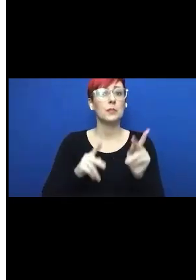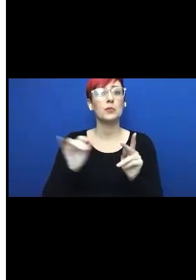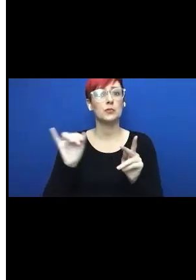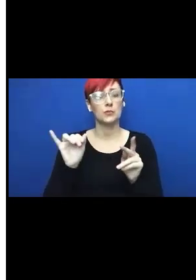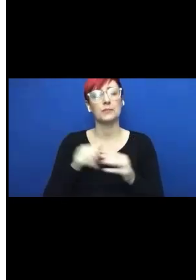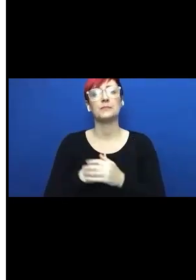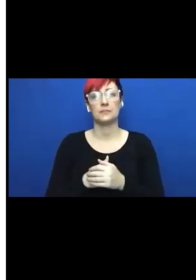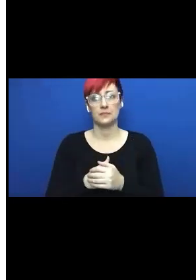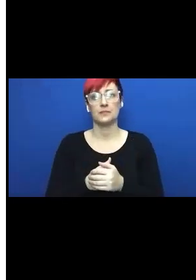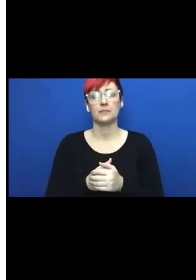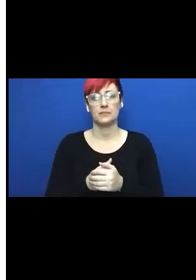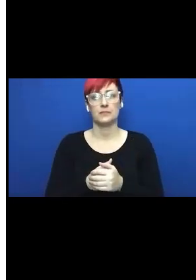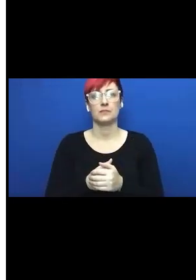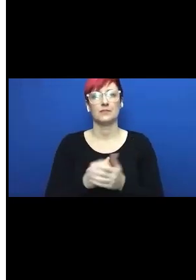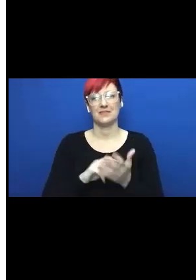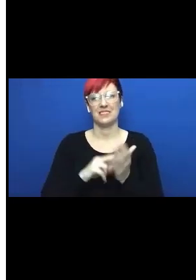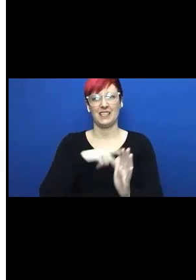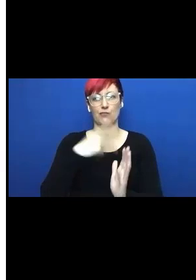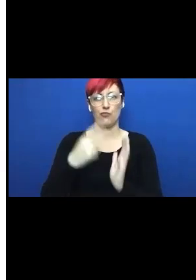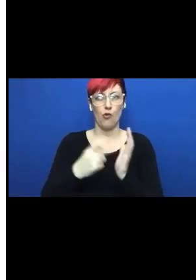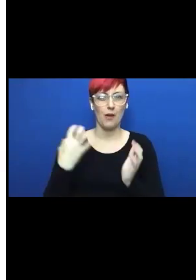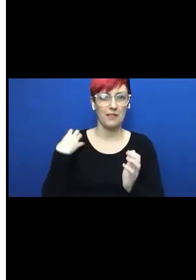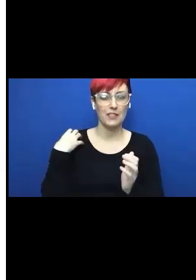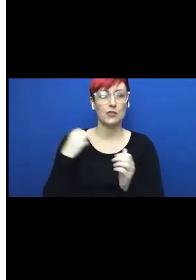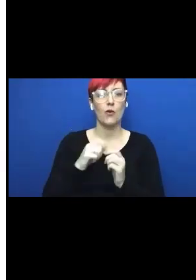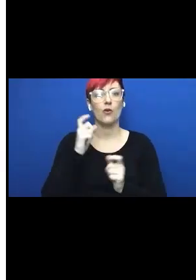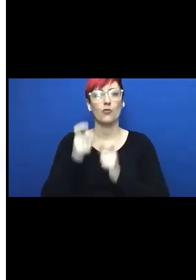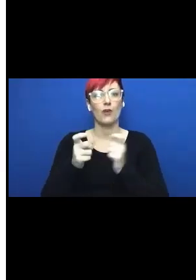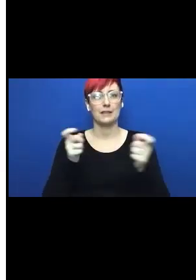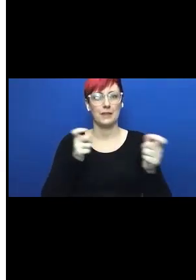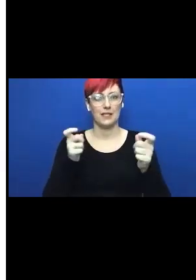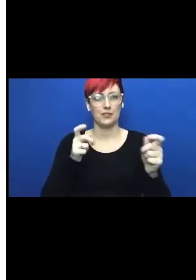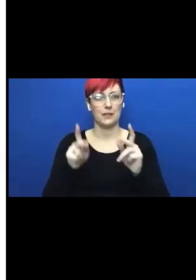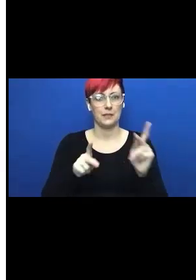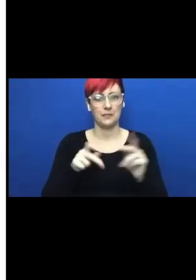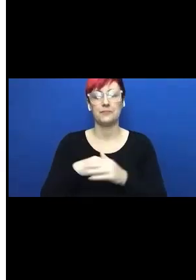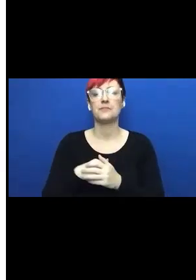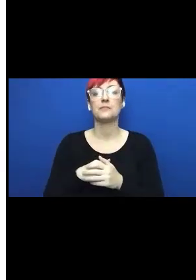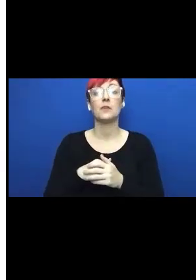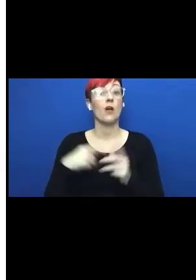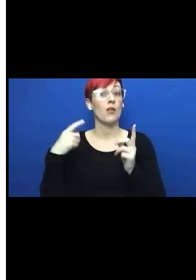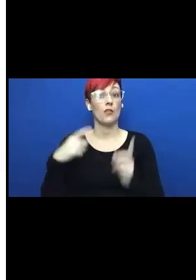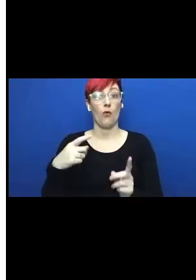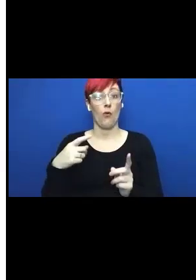which are our program officials and our grants management officials. And the goal there really is to try to make sure